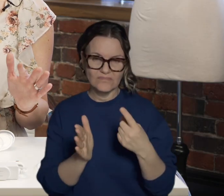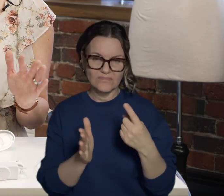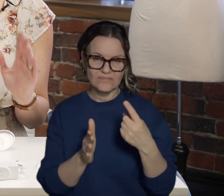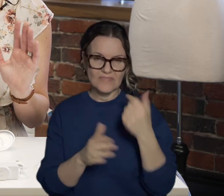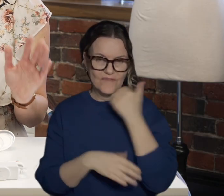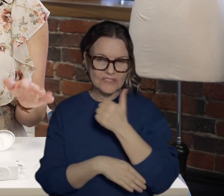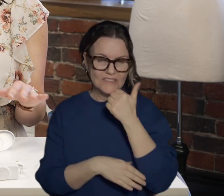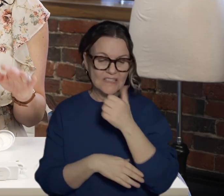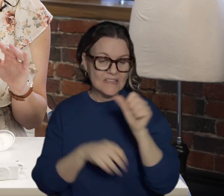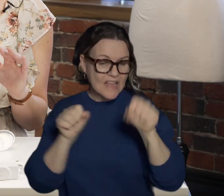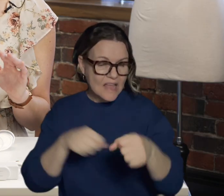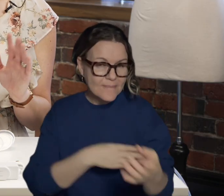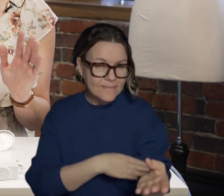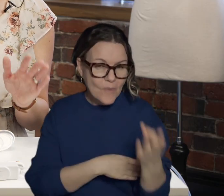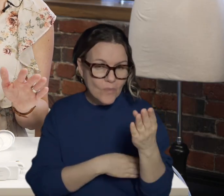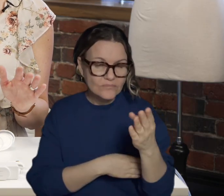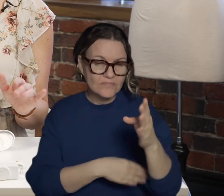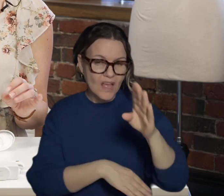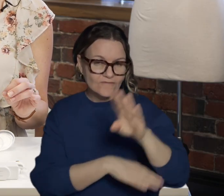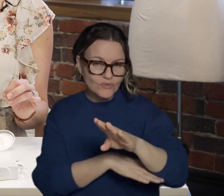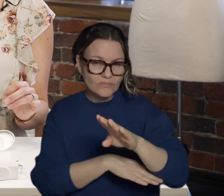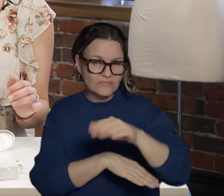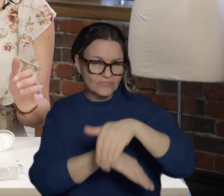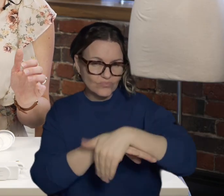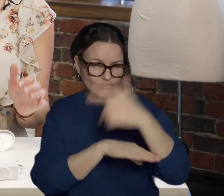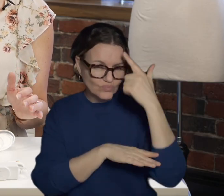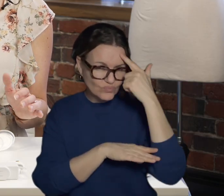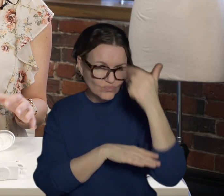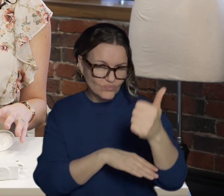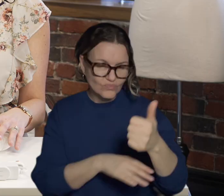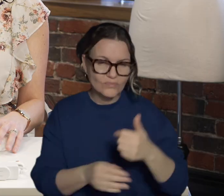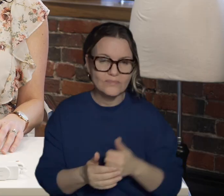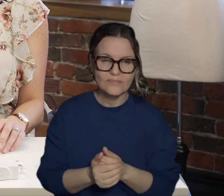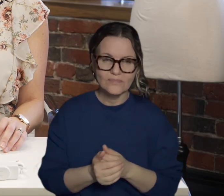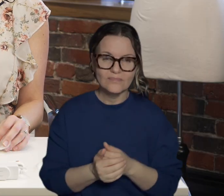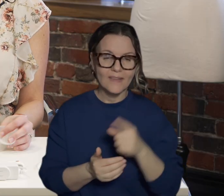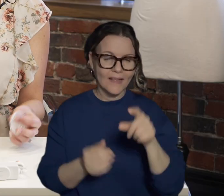once a day morning afternoon or night whatever works for you and you're going to start with all